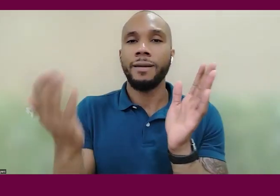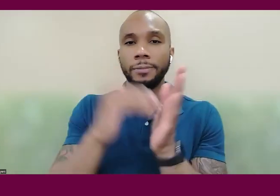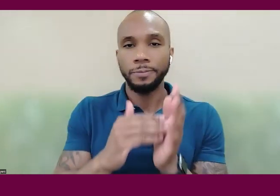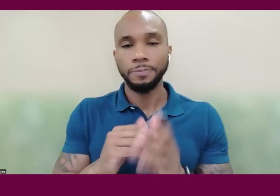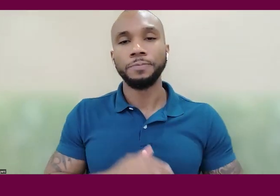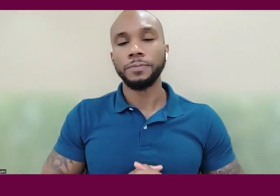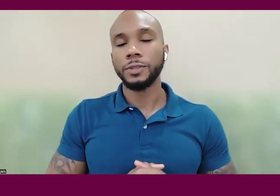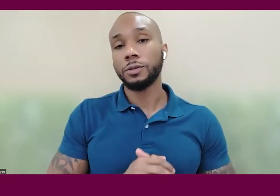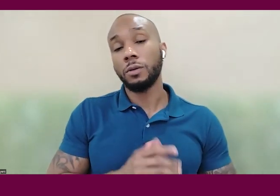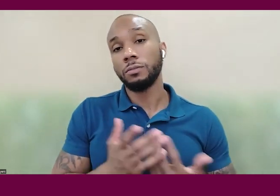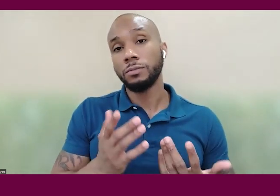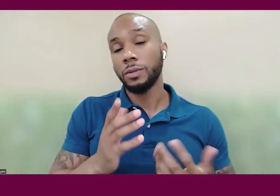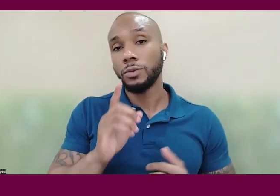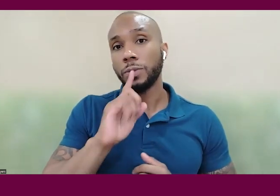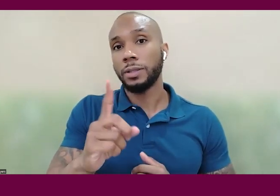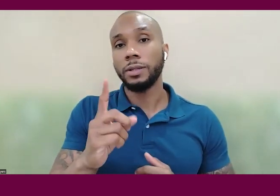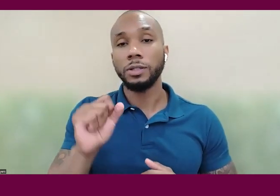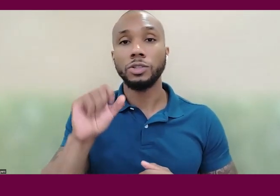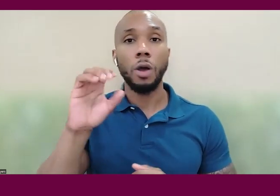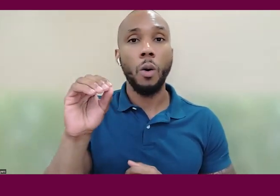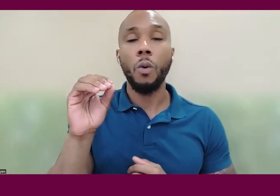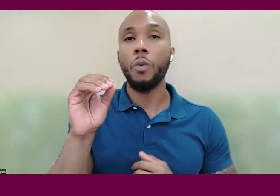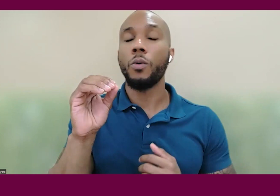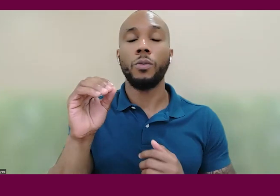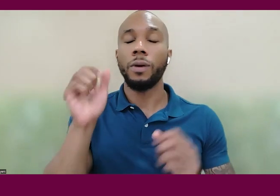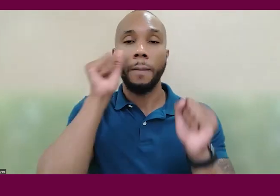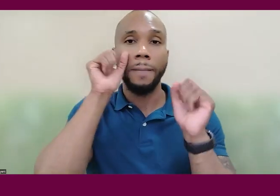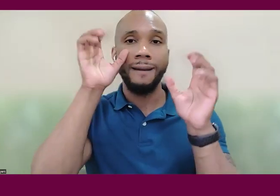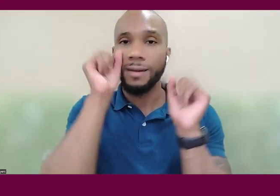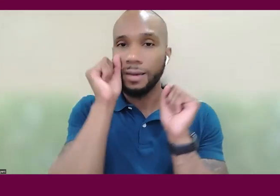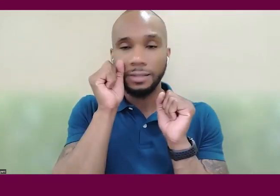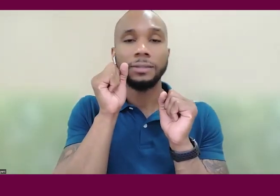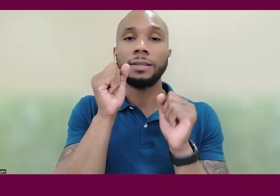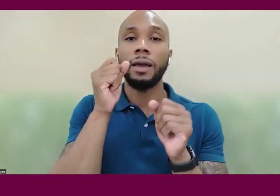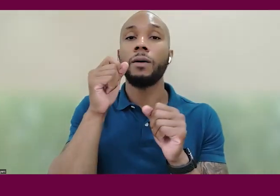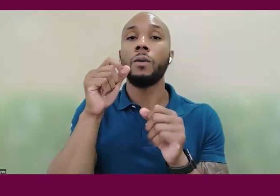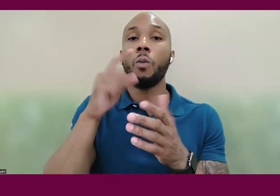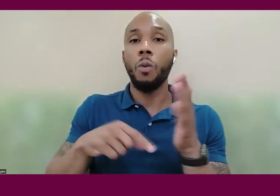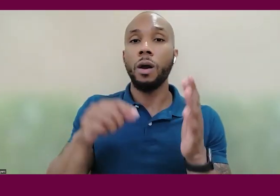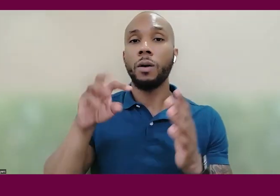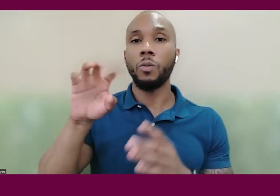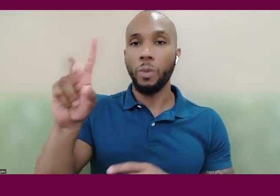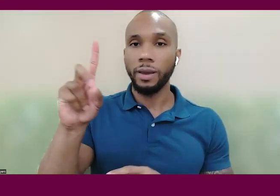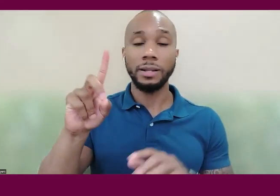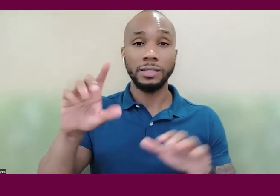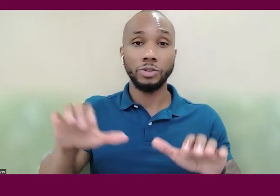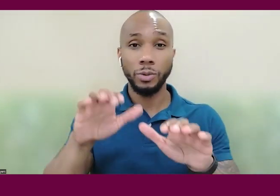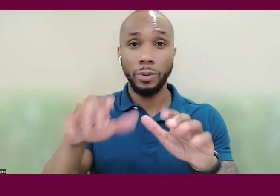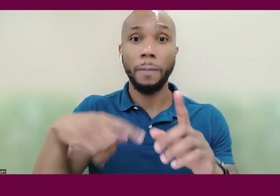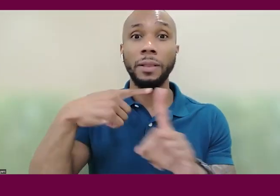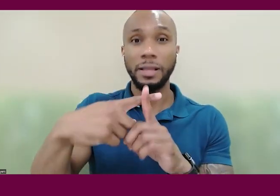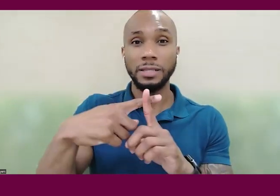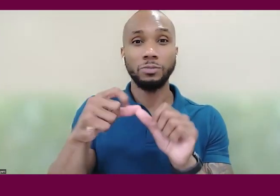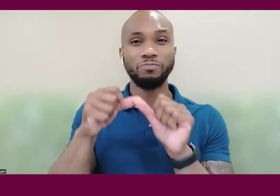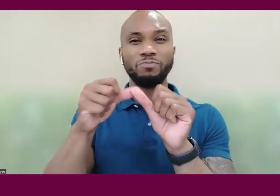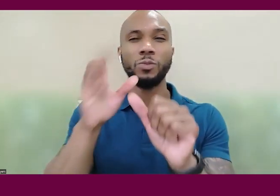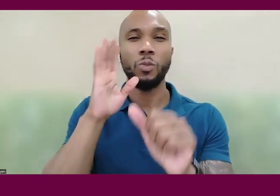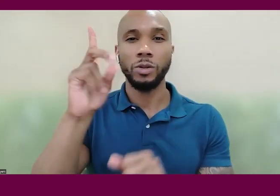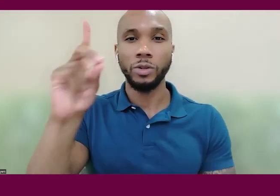I'm just so, so amazed at what WID has been able to do and what we're continuing to do.